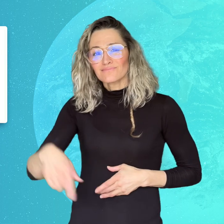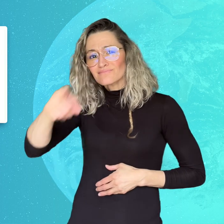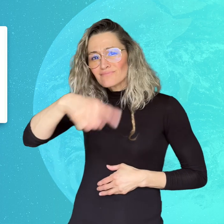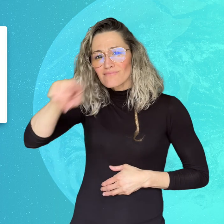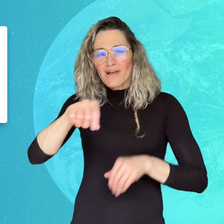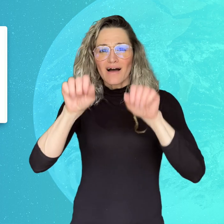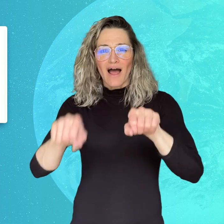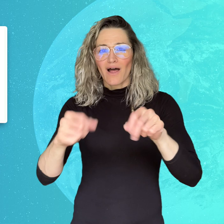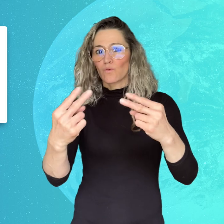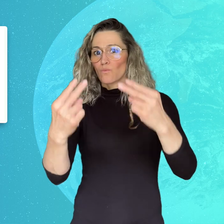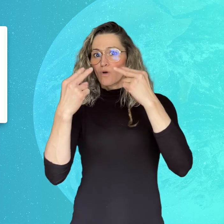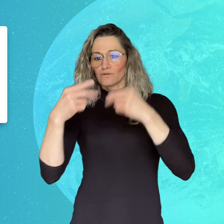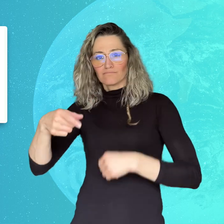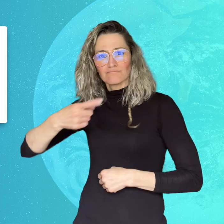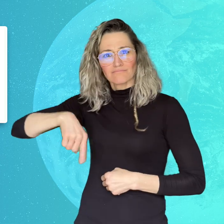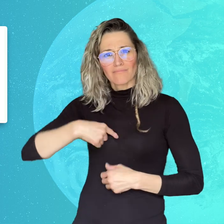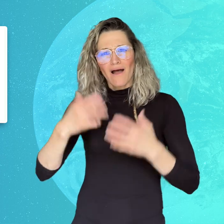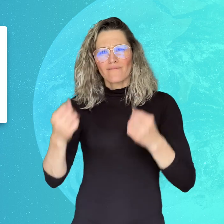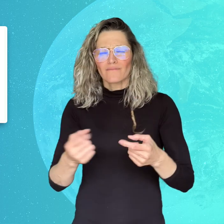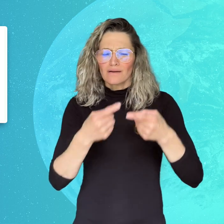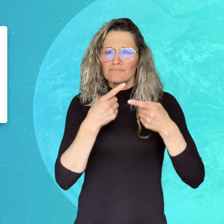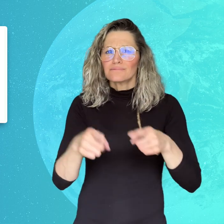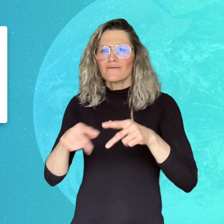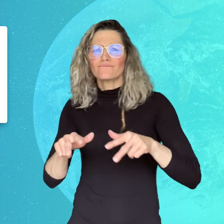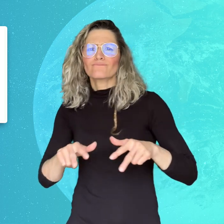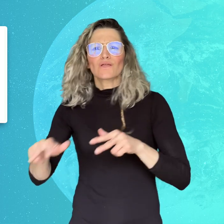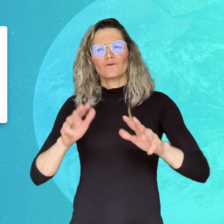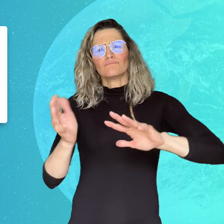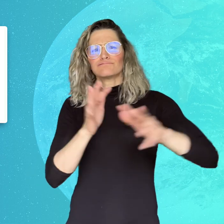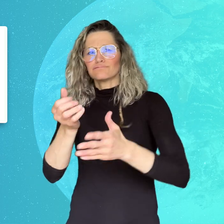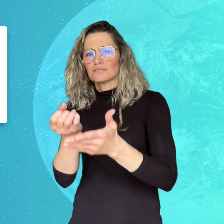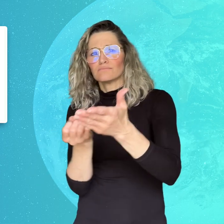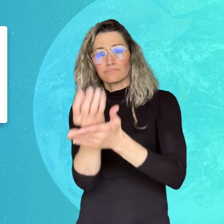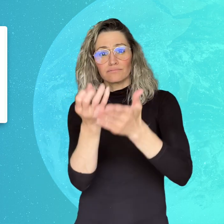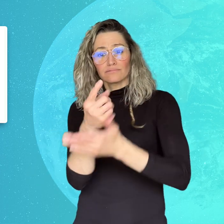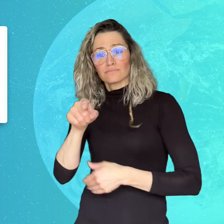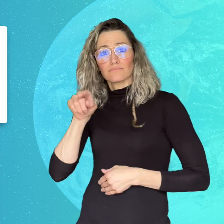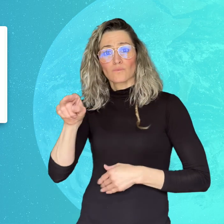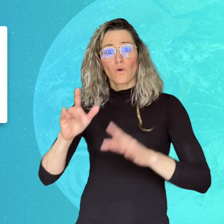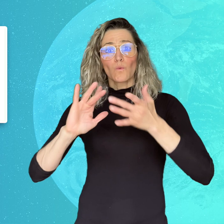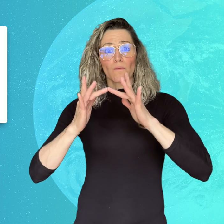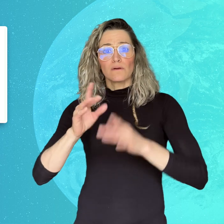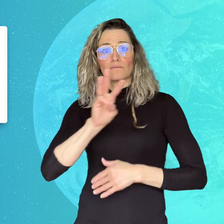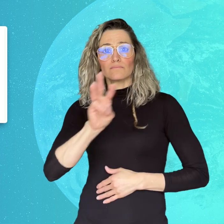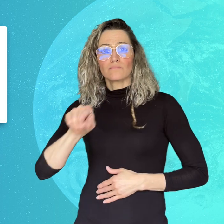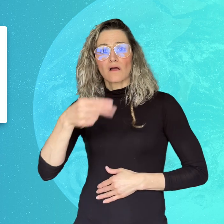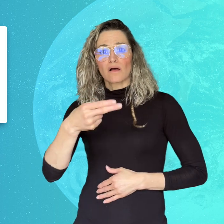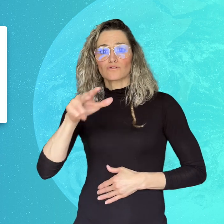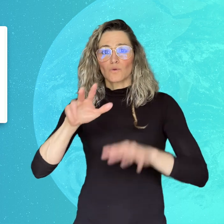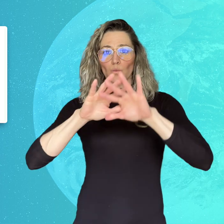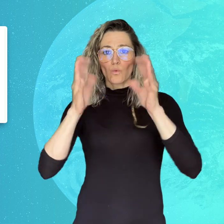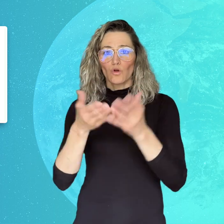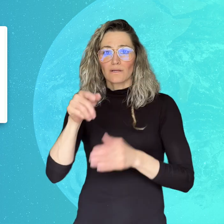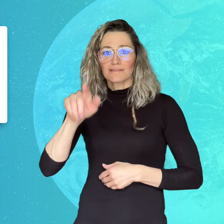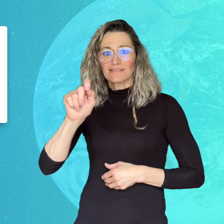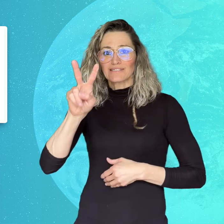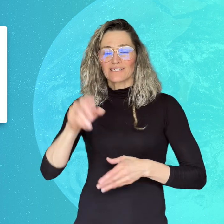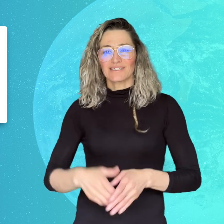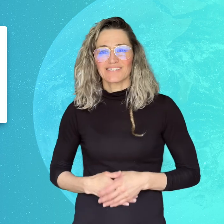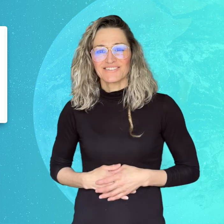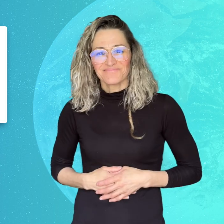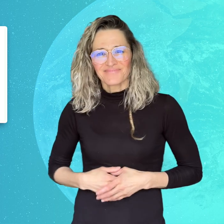You can watch all of our videos at www.h3world.tv.